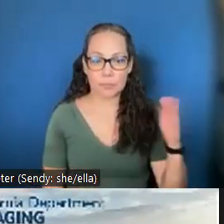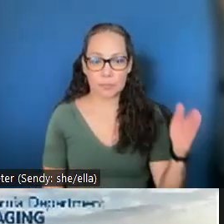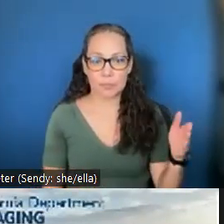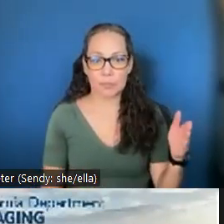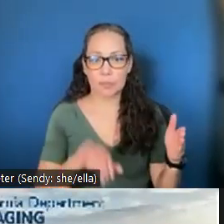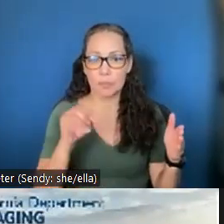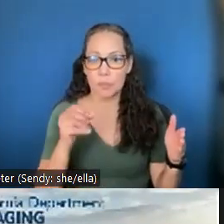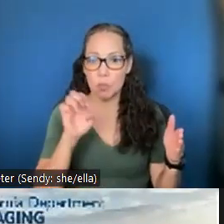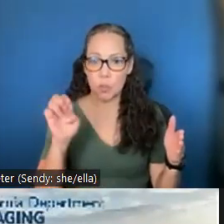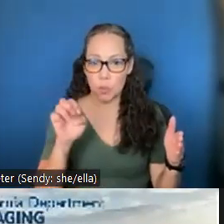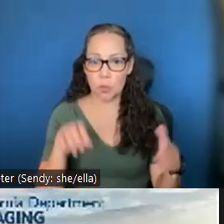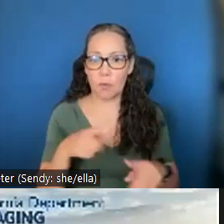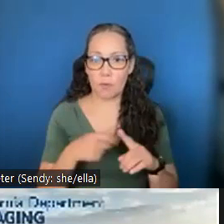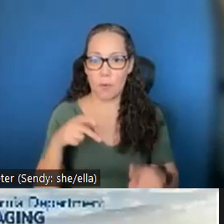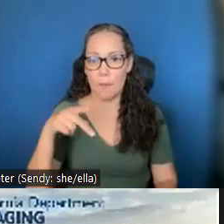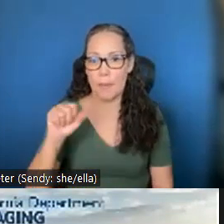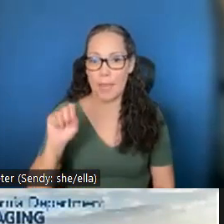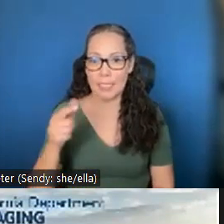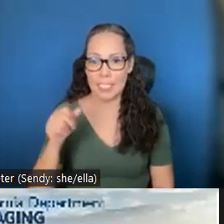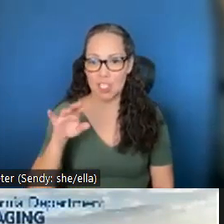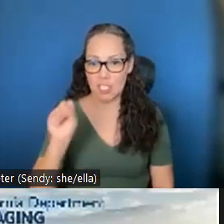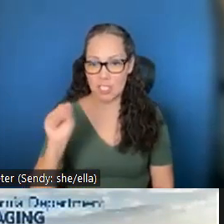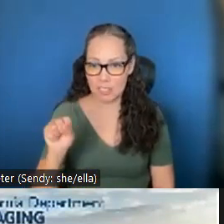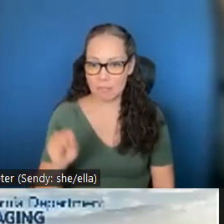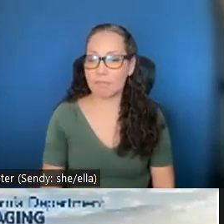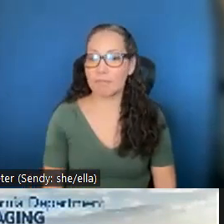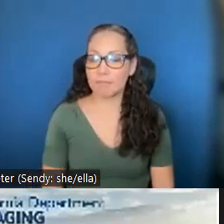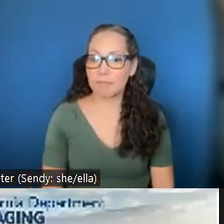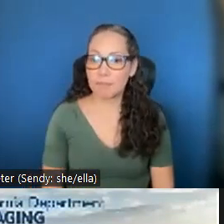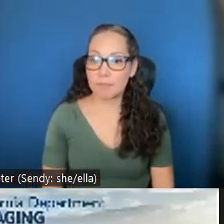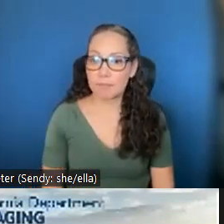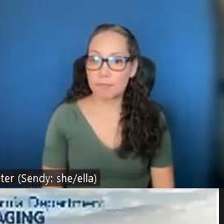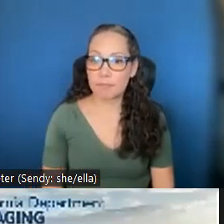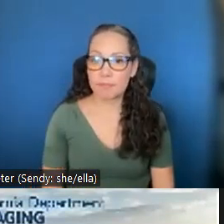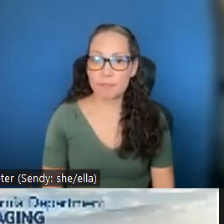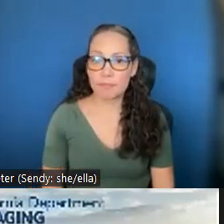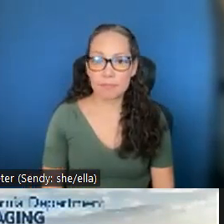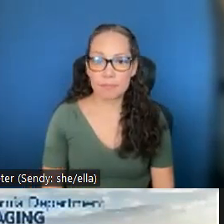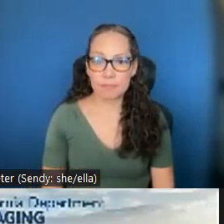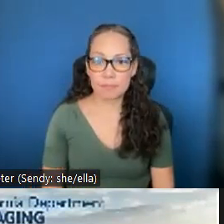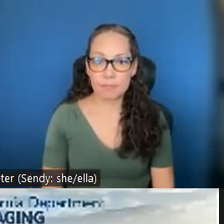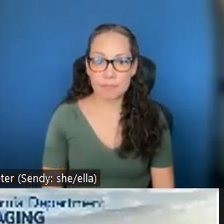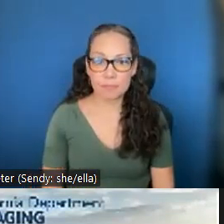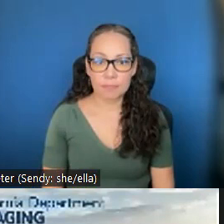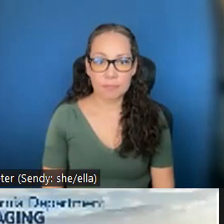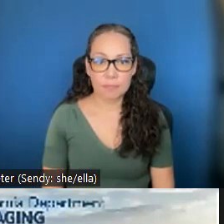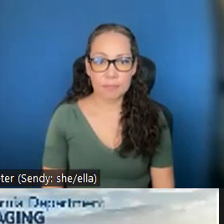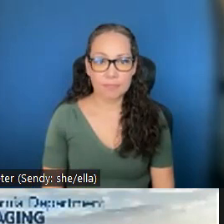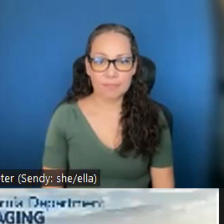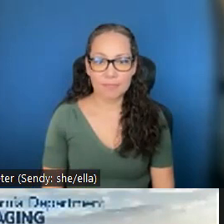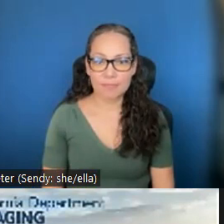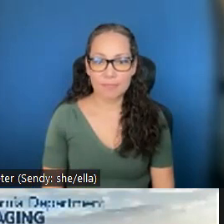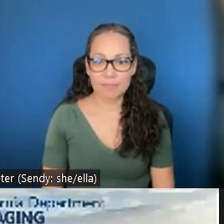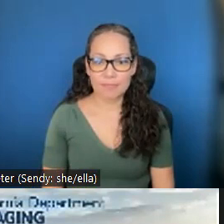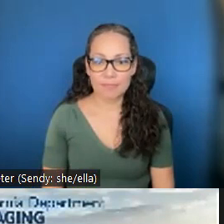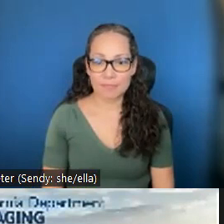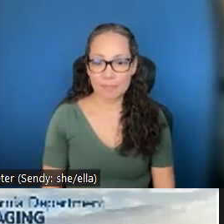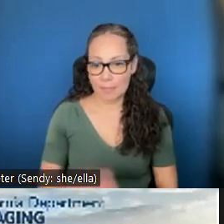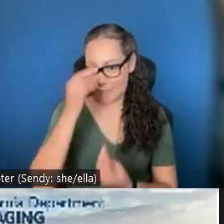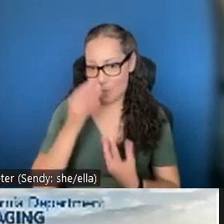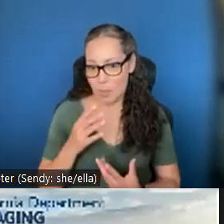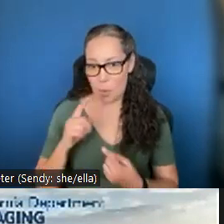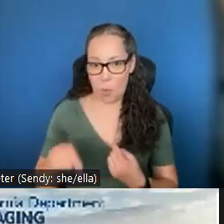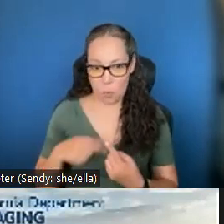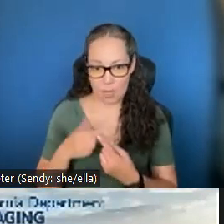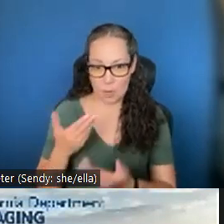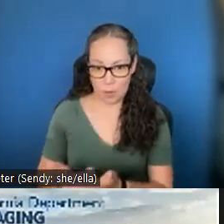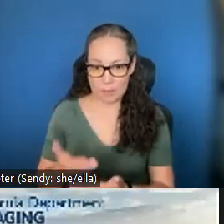passages no Joe okay let me know when Joe arrives thank you team uh and next we have